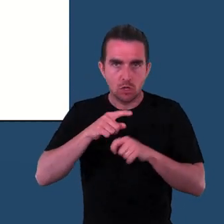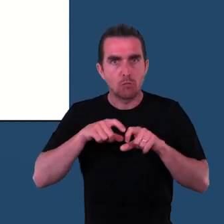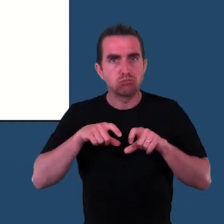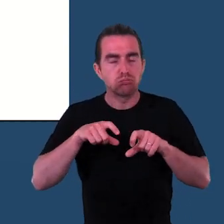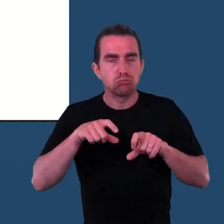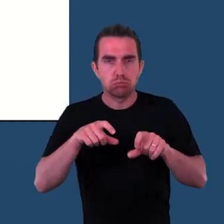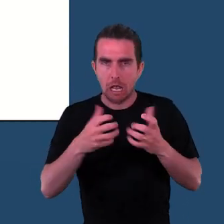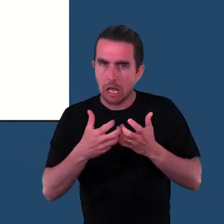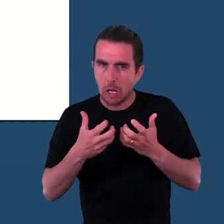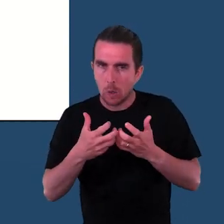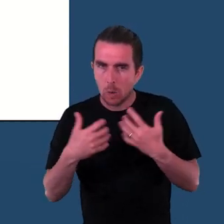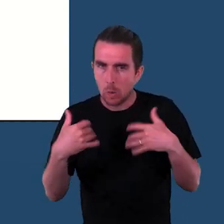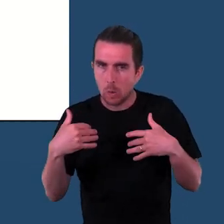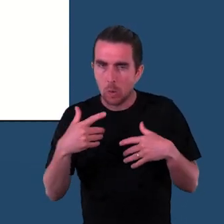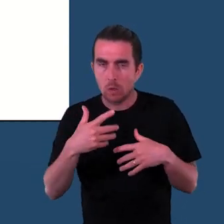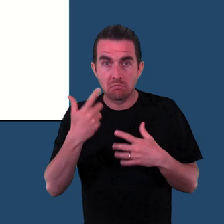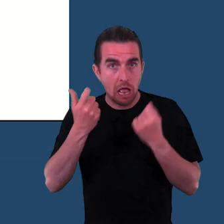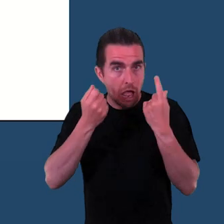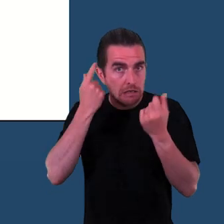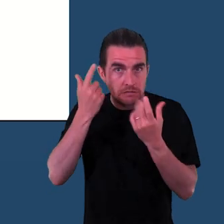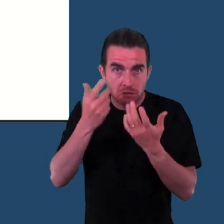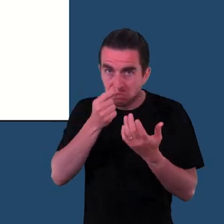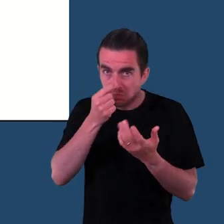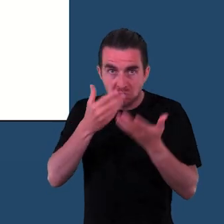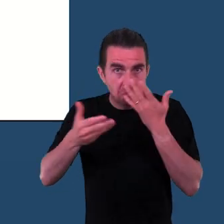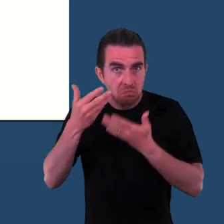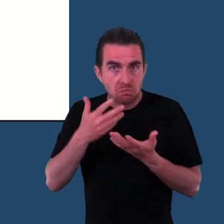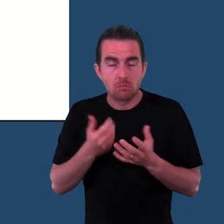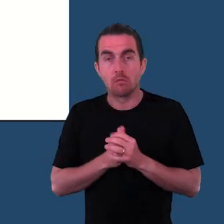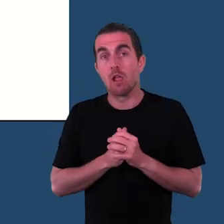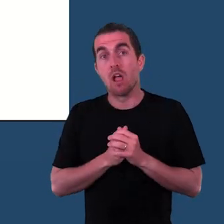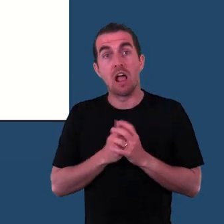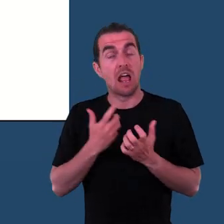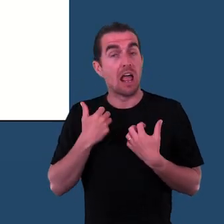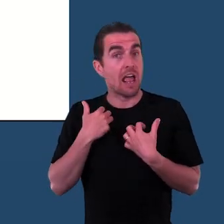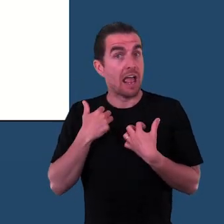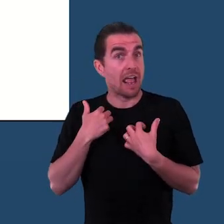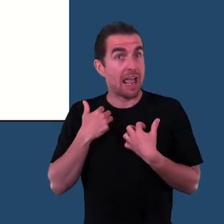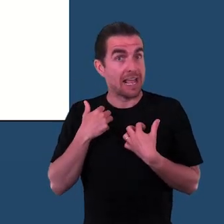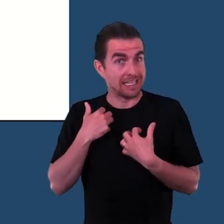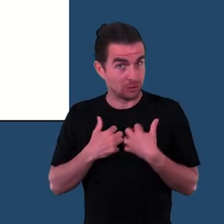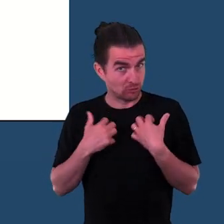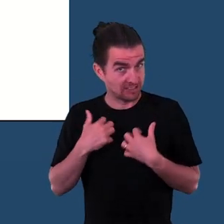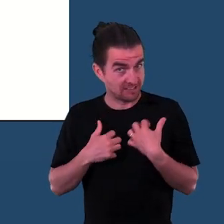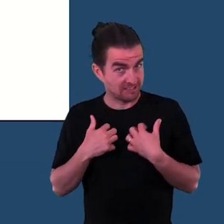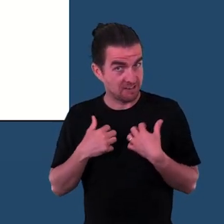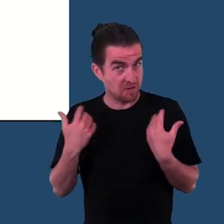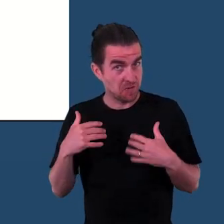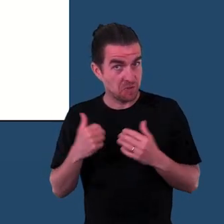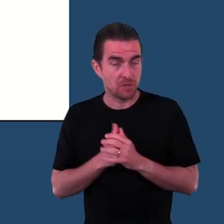how they managed to survive. Do we have any ideas? So, again, it's really interesting,